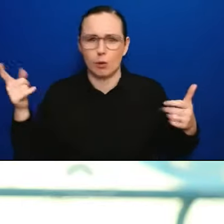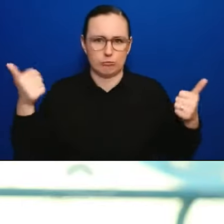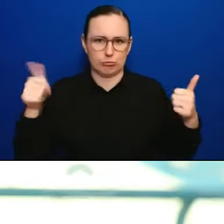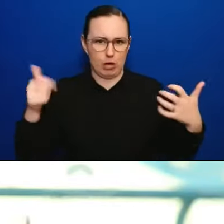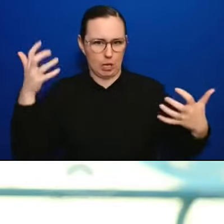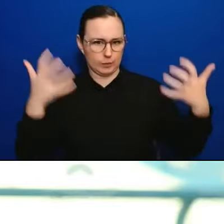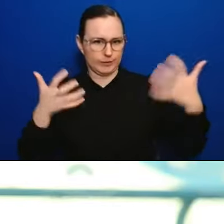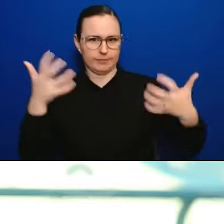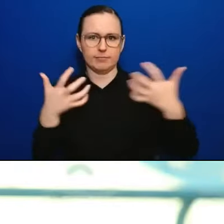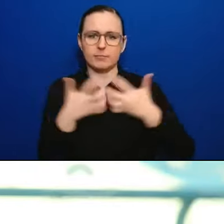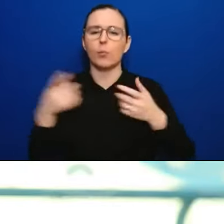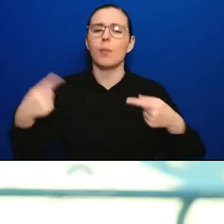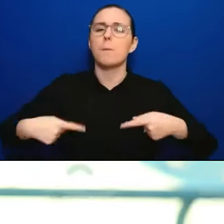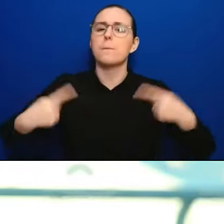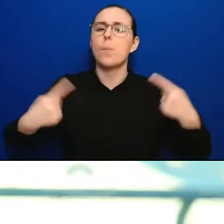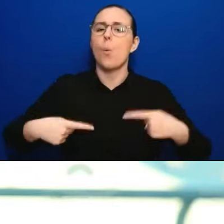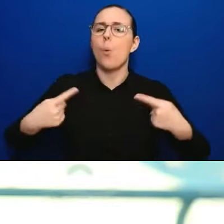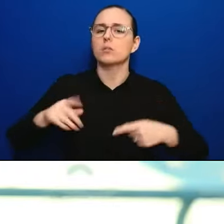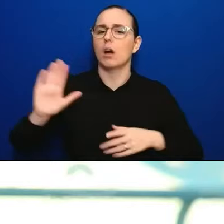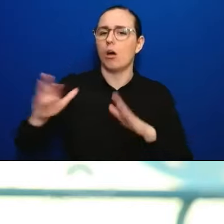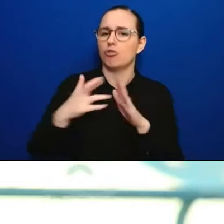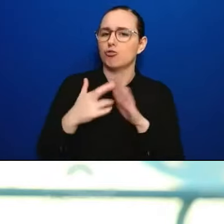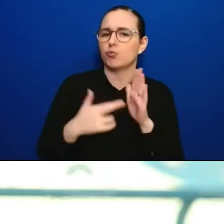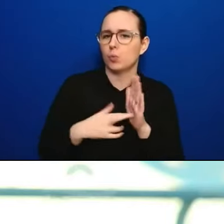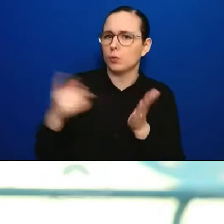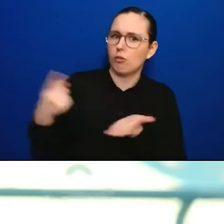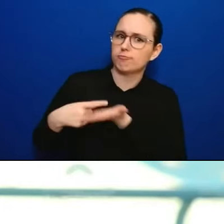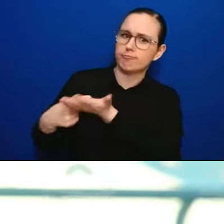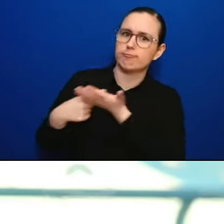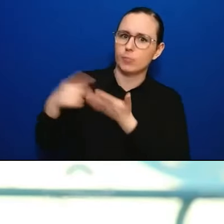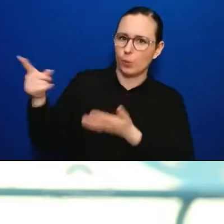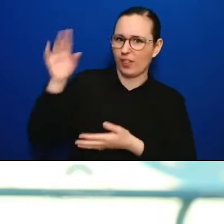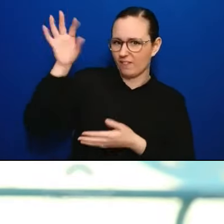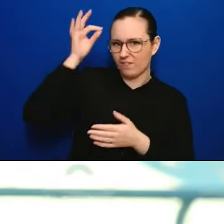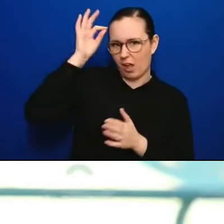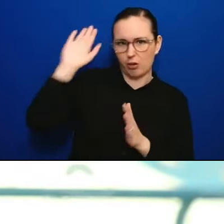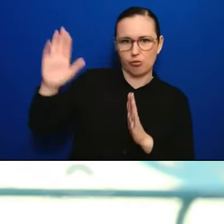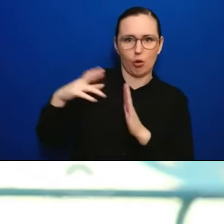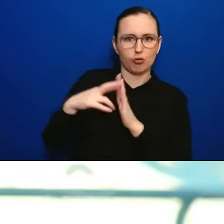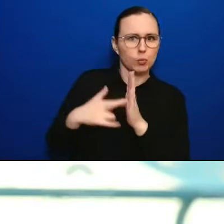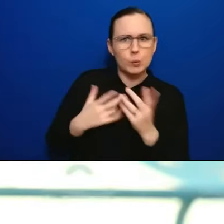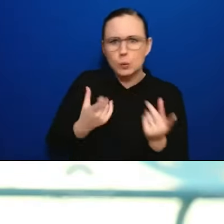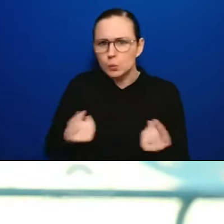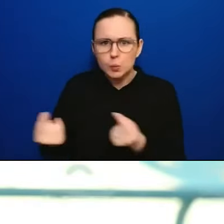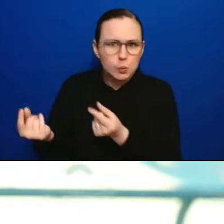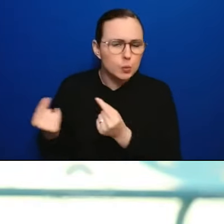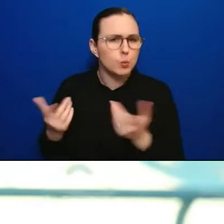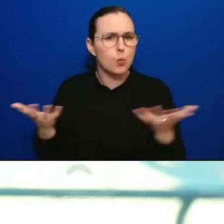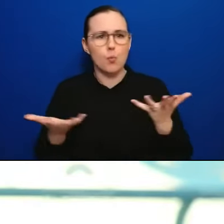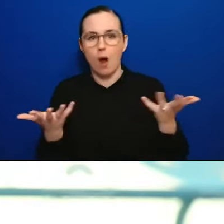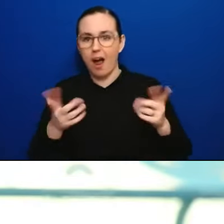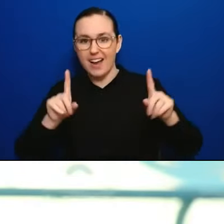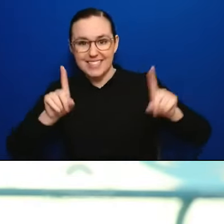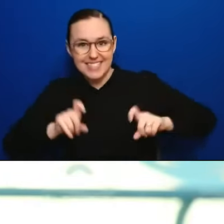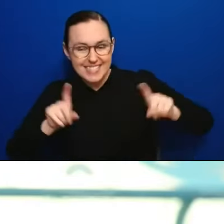contacts and for people who test positive. And they are not aligned anymore with some of the border